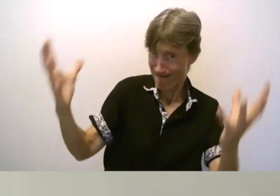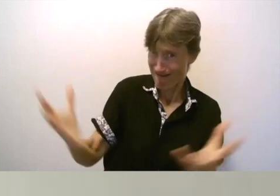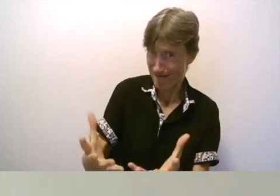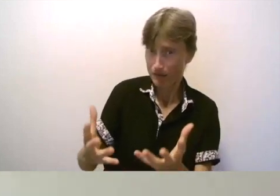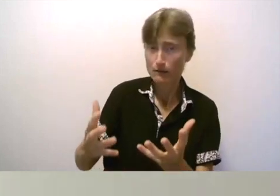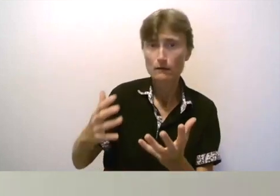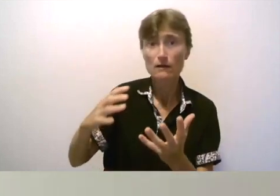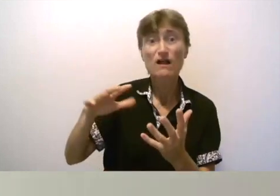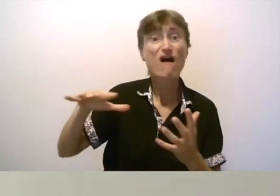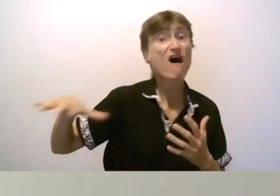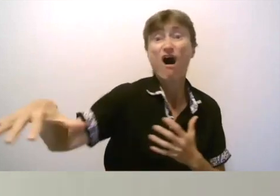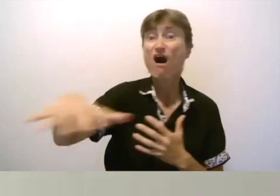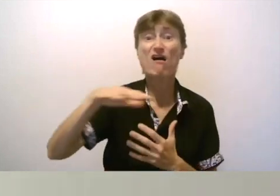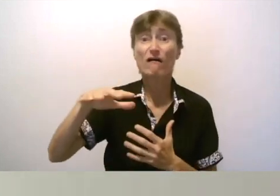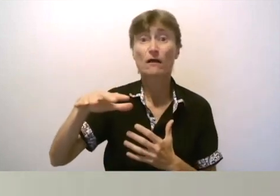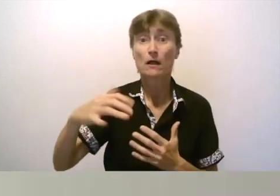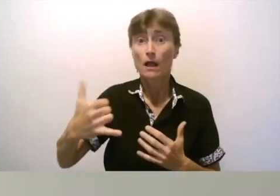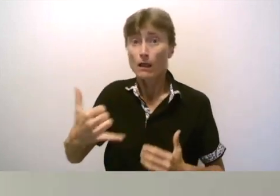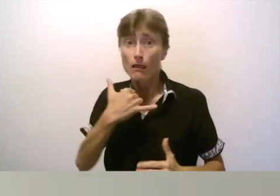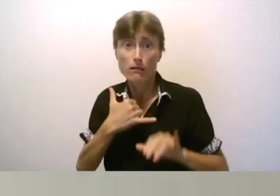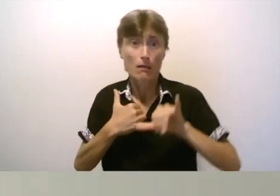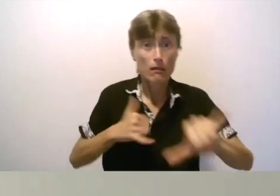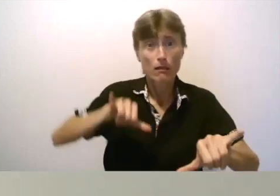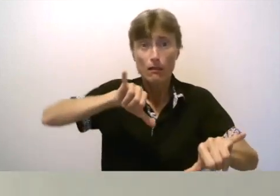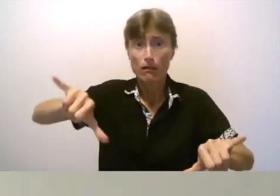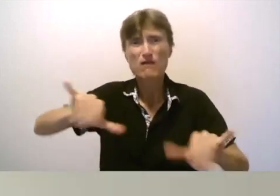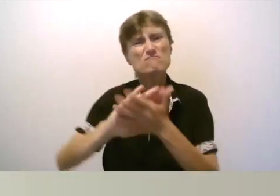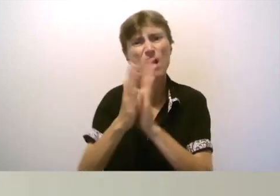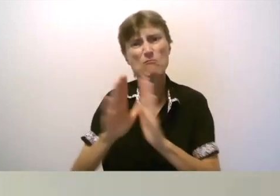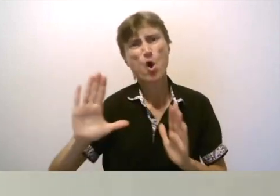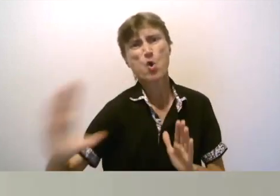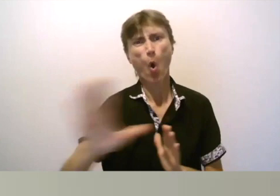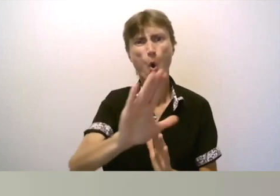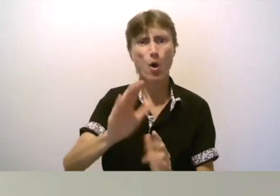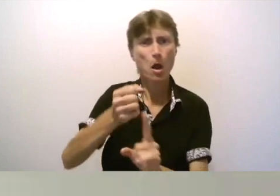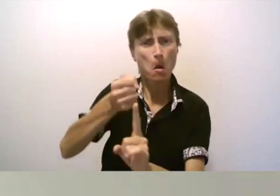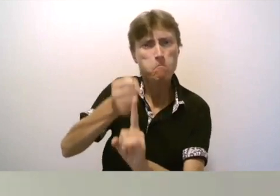and this may continue so just this uh designing for the margin benefits